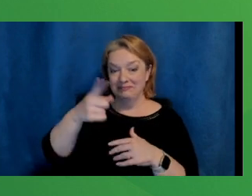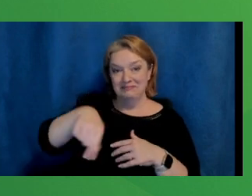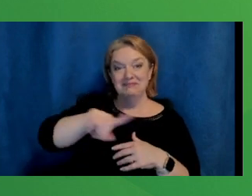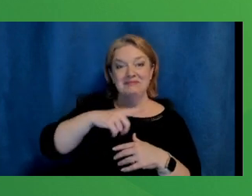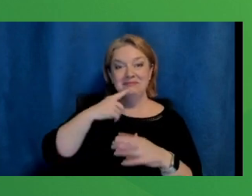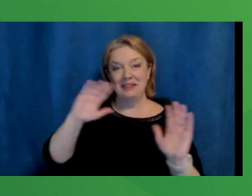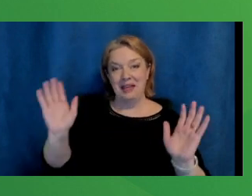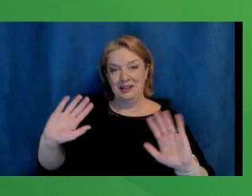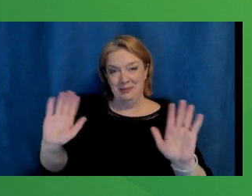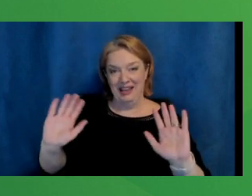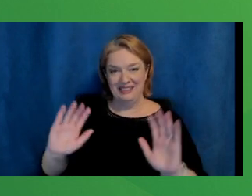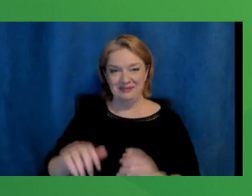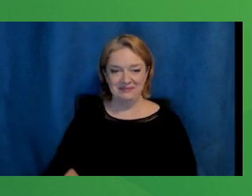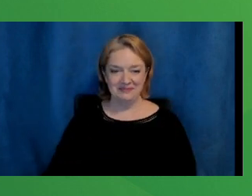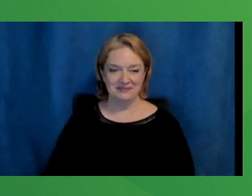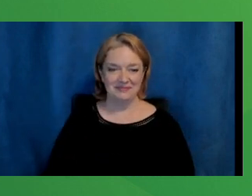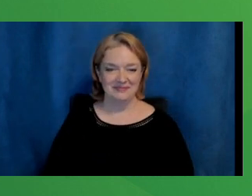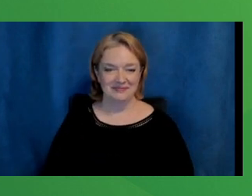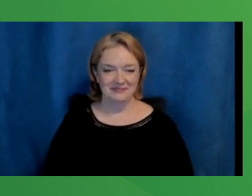Bye everyone.